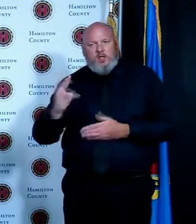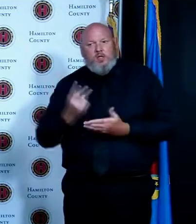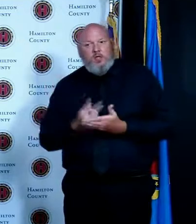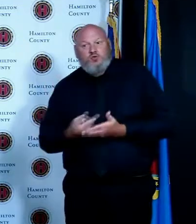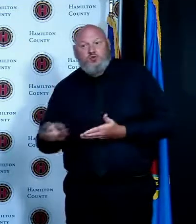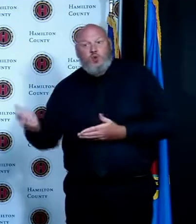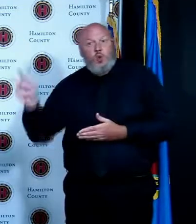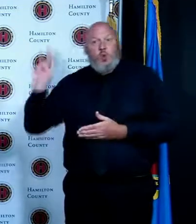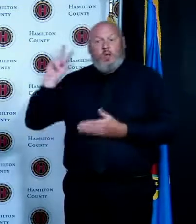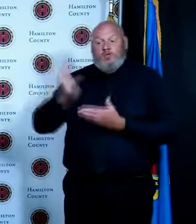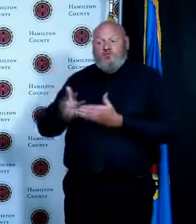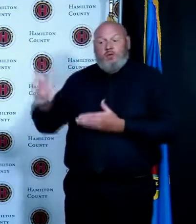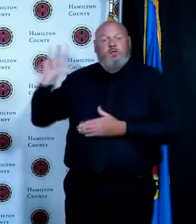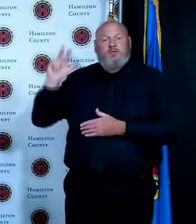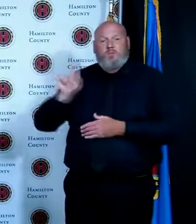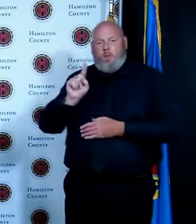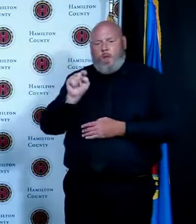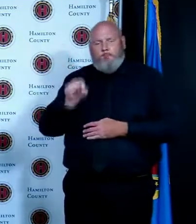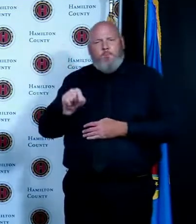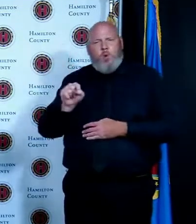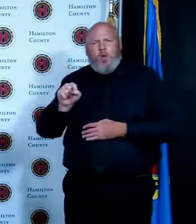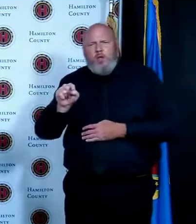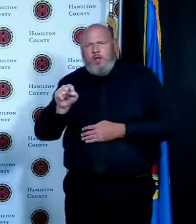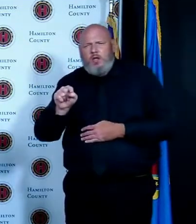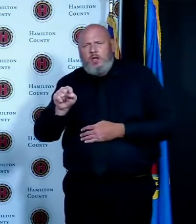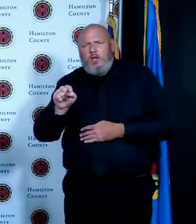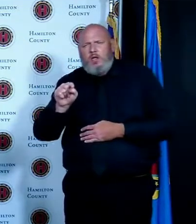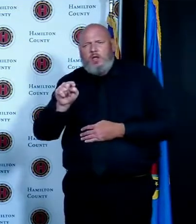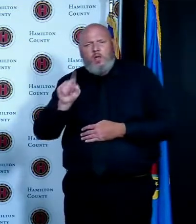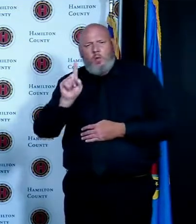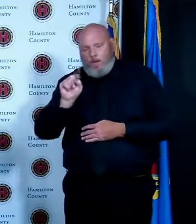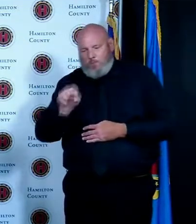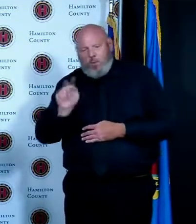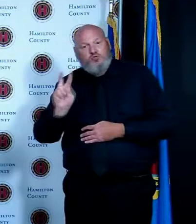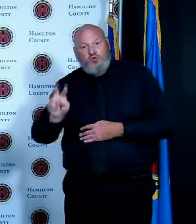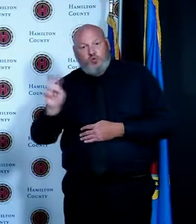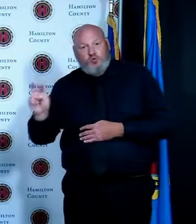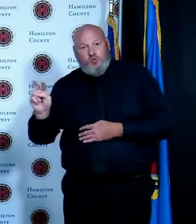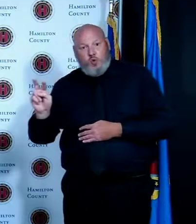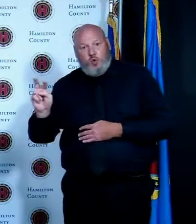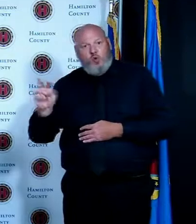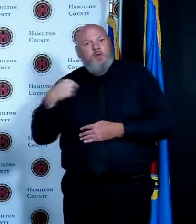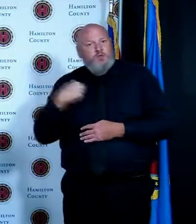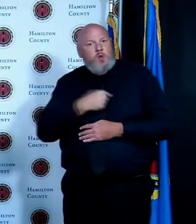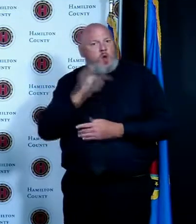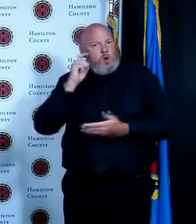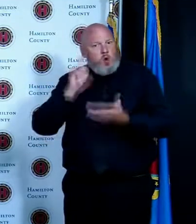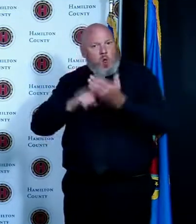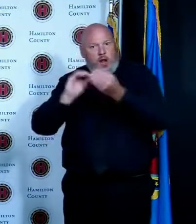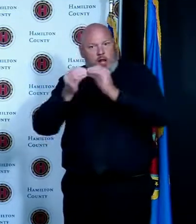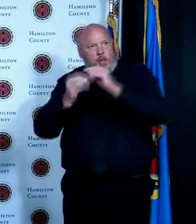locations that we're aware of with information regarding where to get tested and what you need to do to get tested